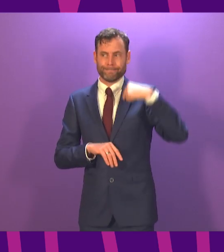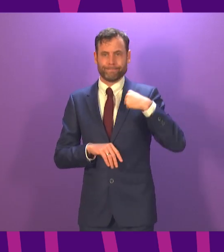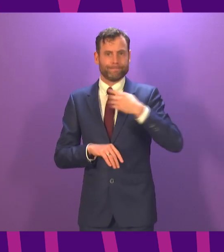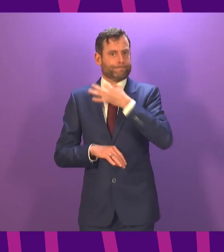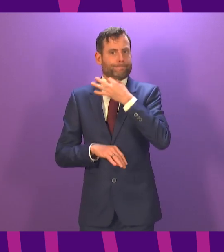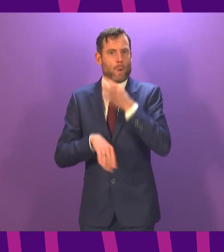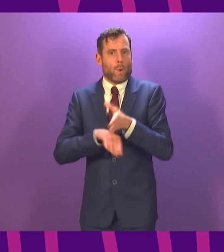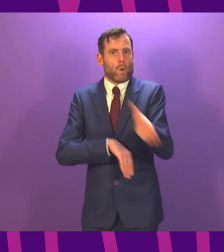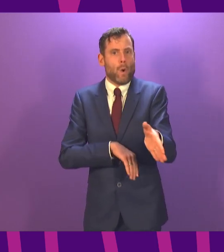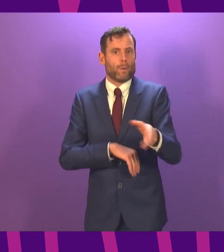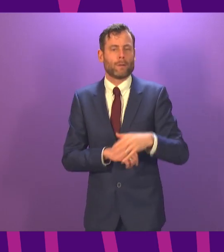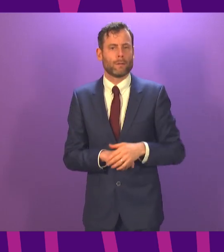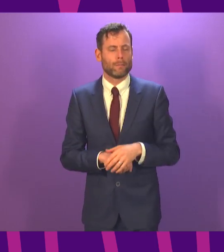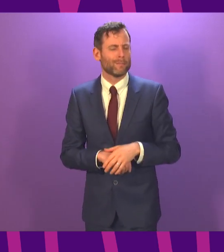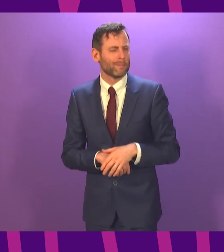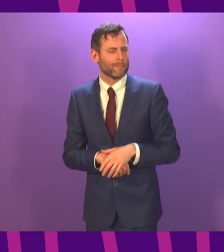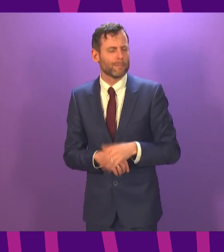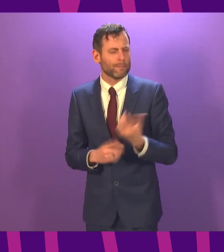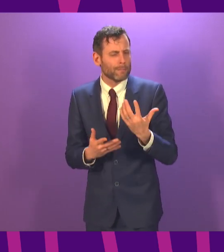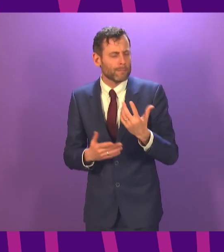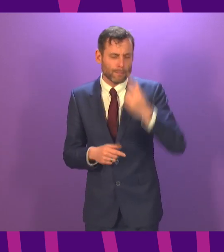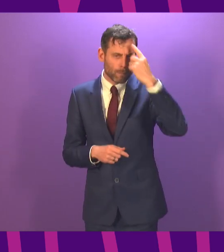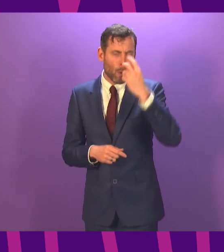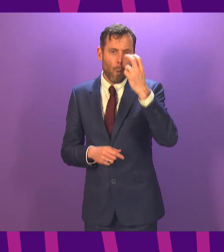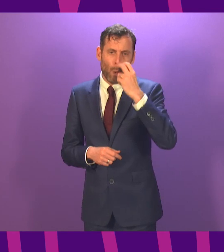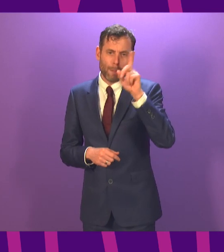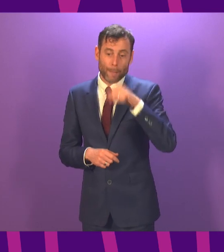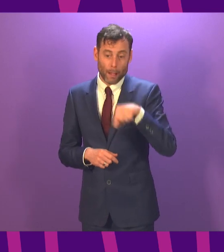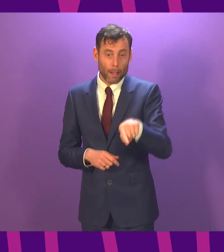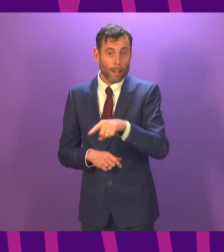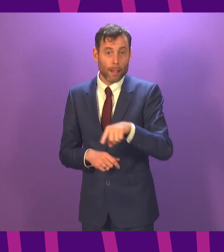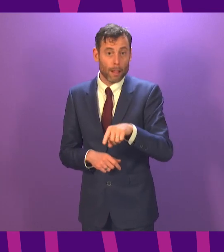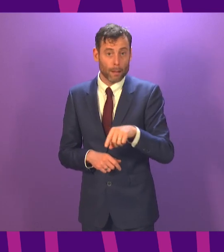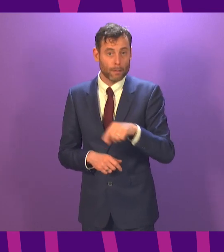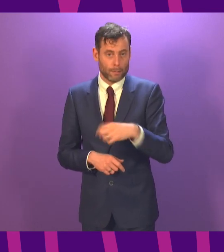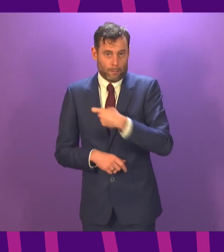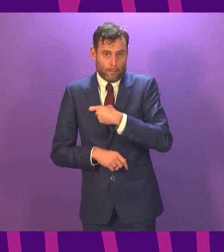I am concerned that elderly people will go without food, essential supplies and medical